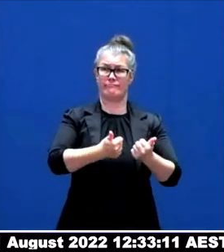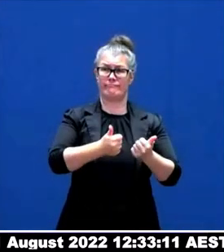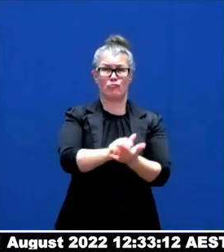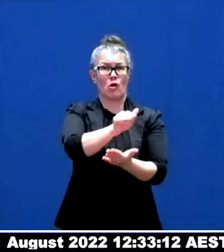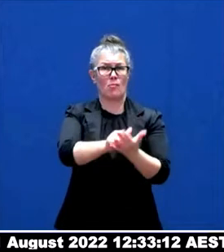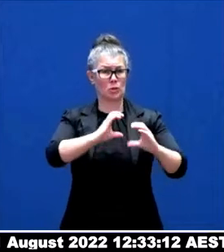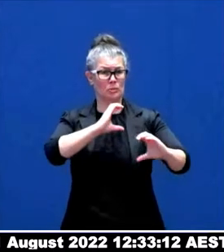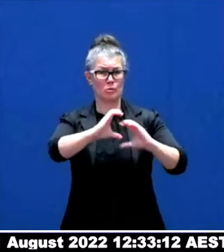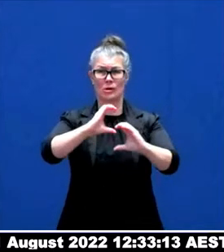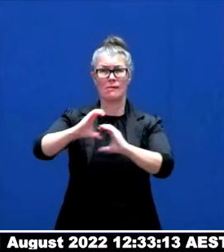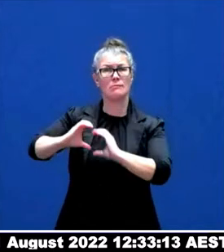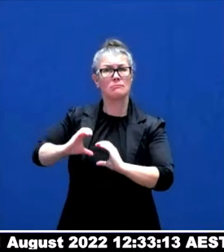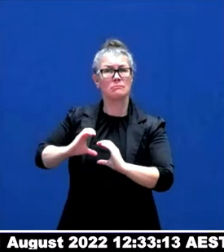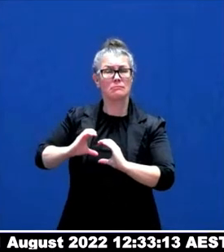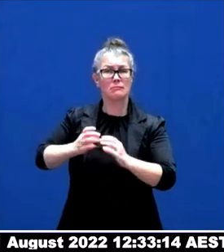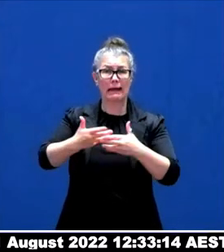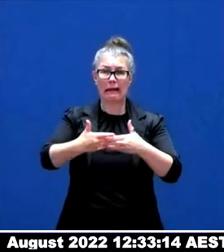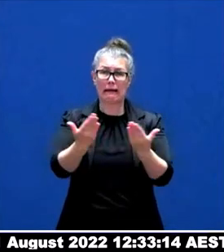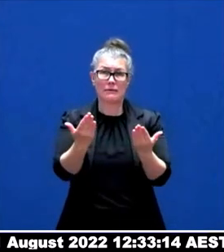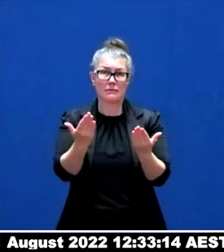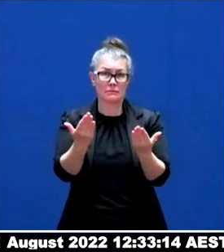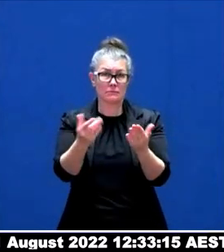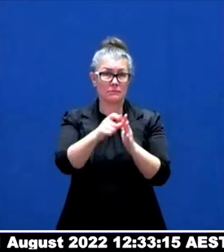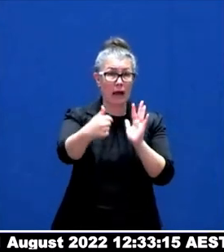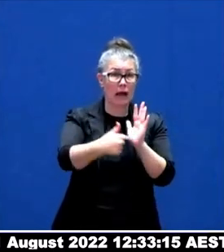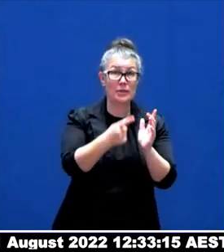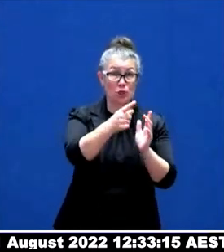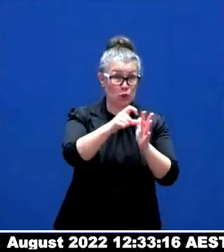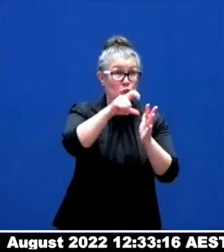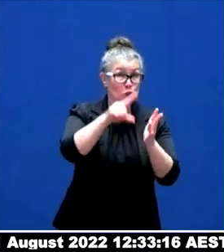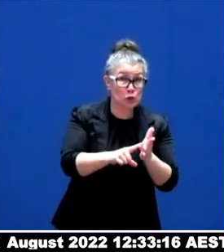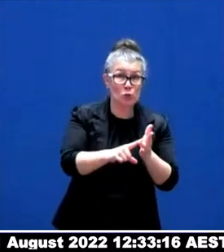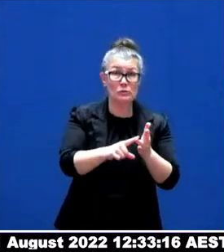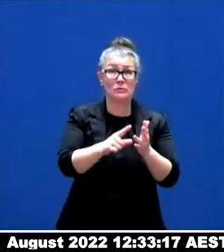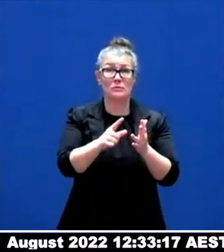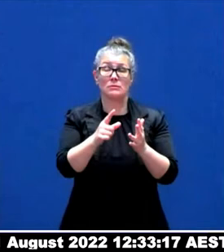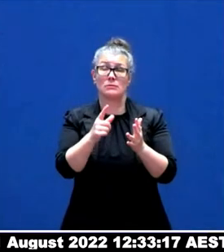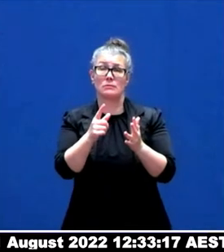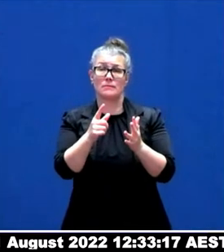Is there anything that the Department does, and bearing in mind these recommendations